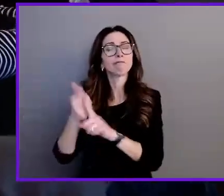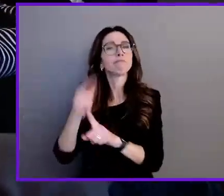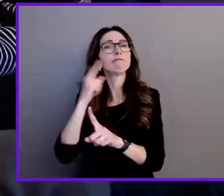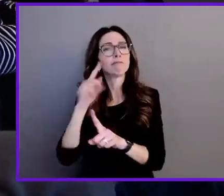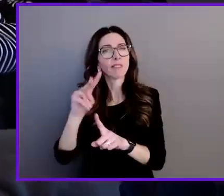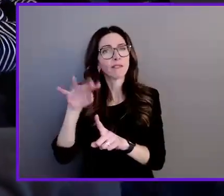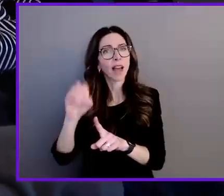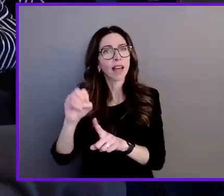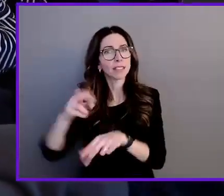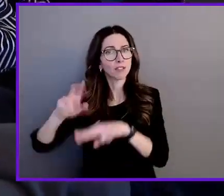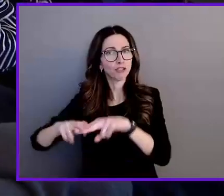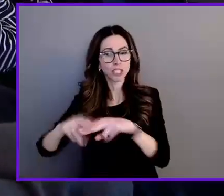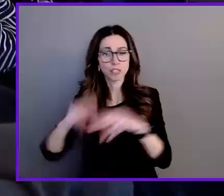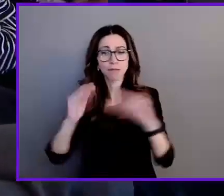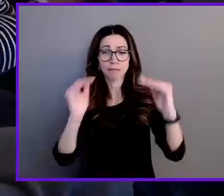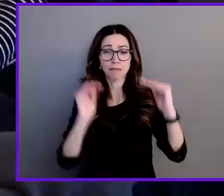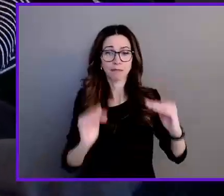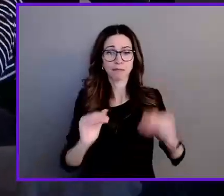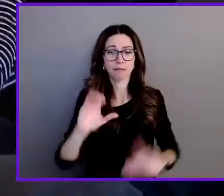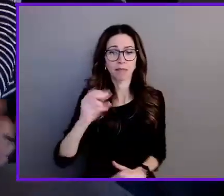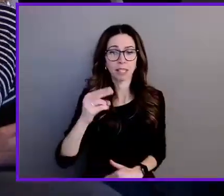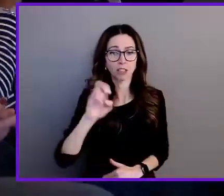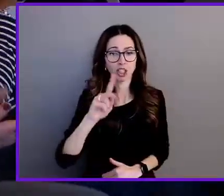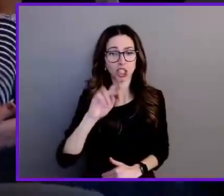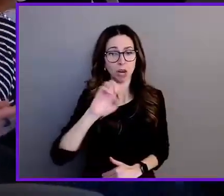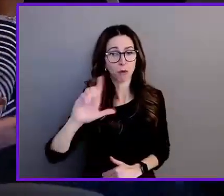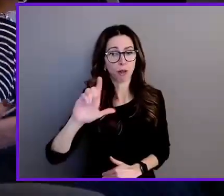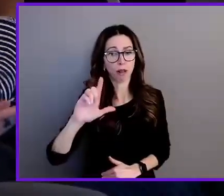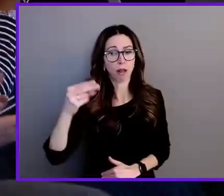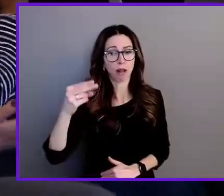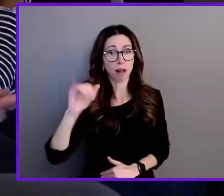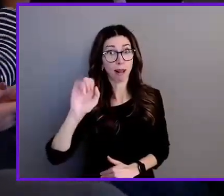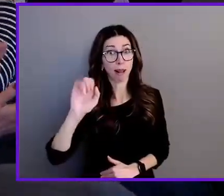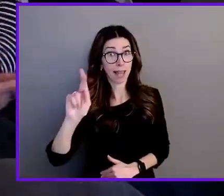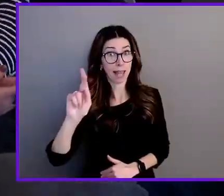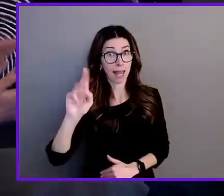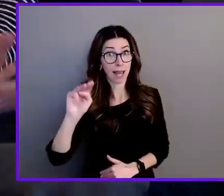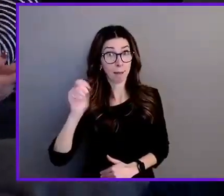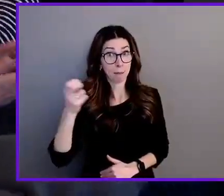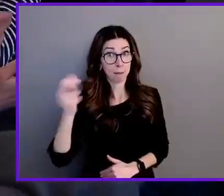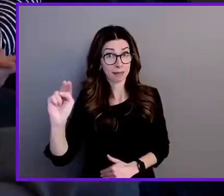Cheryl Hickman